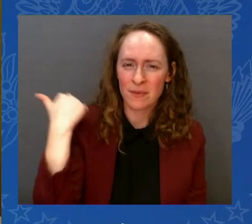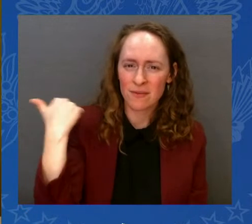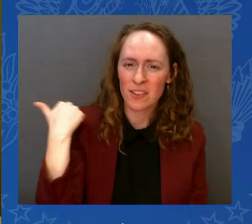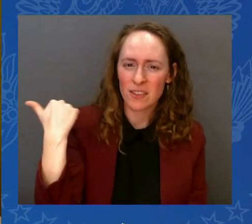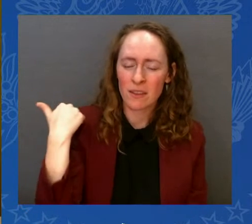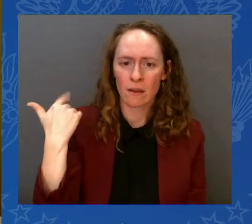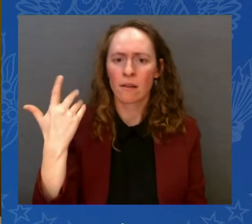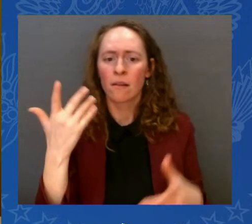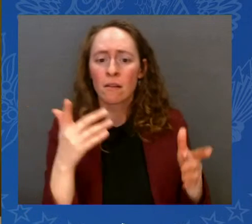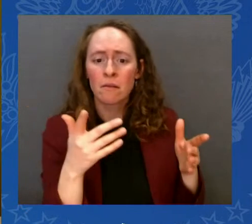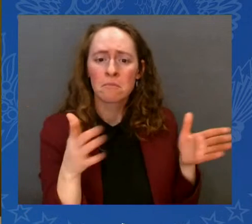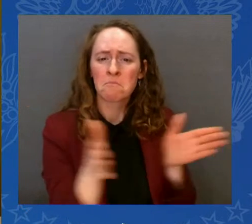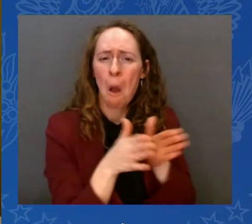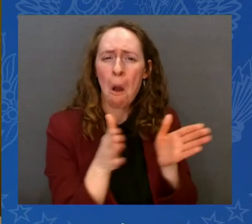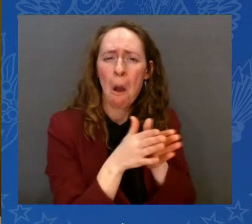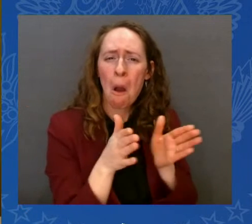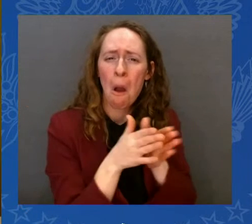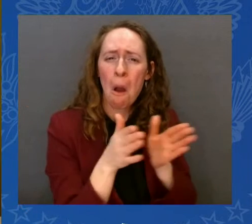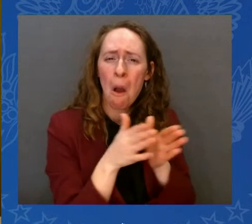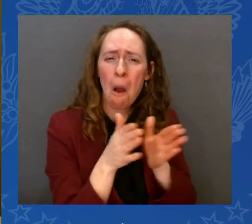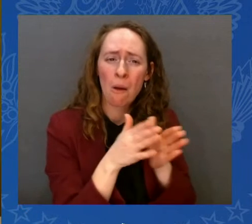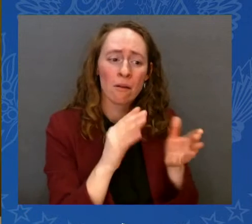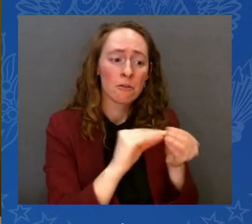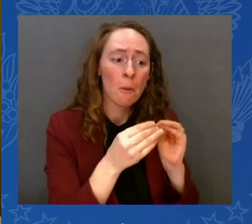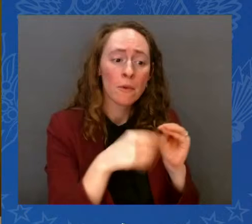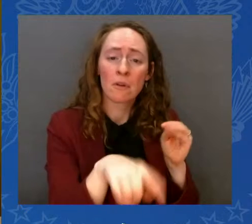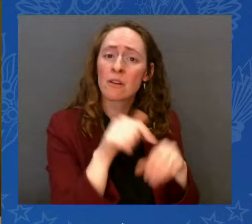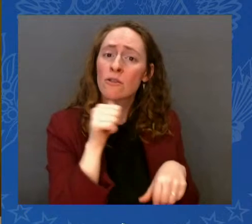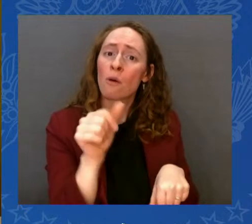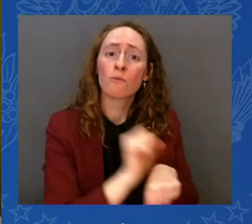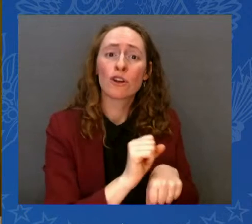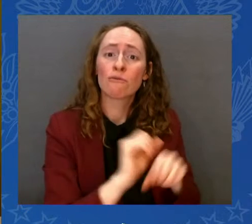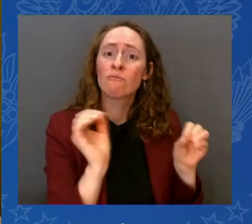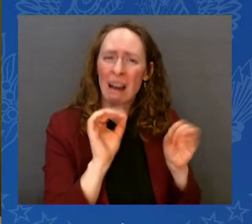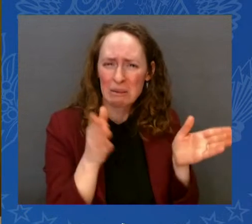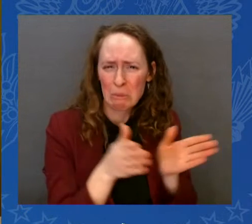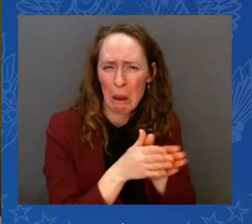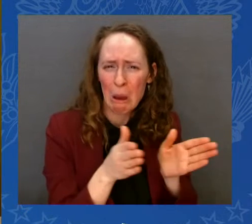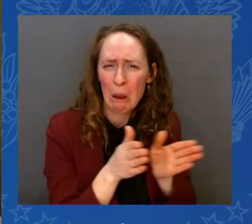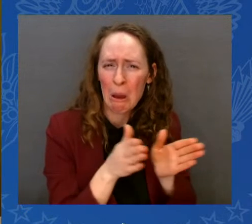And with your help, we went from 3.5 million people